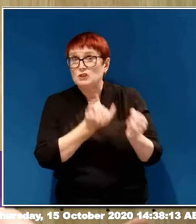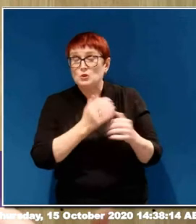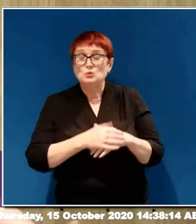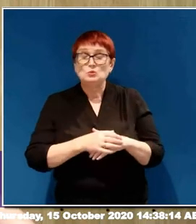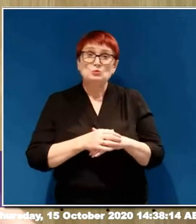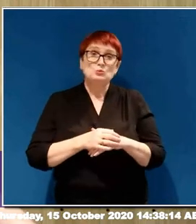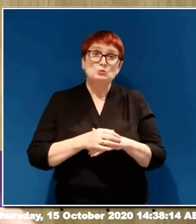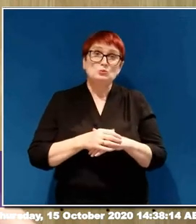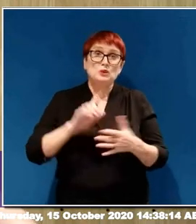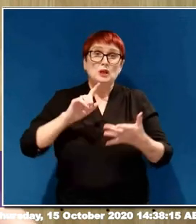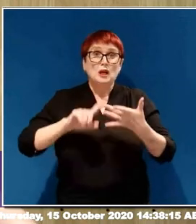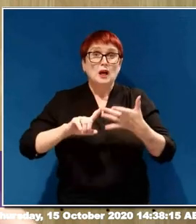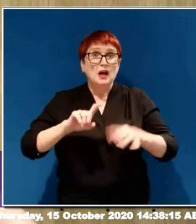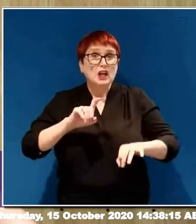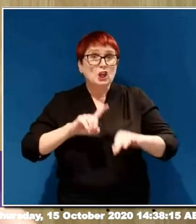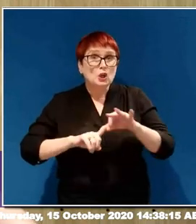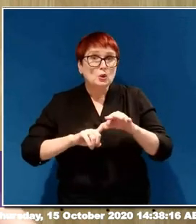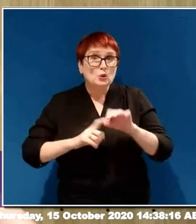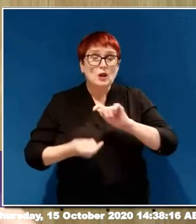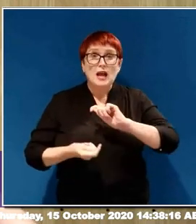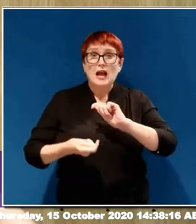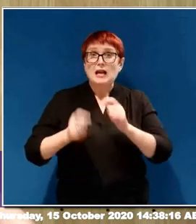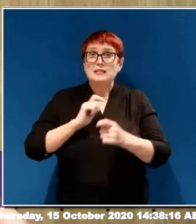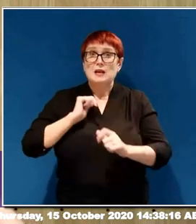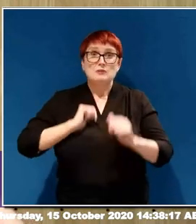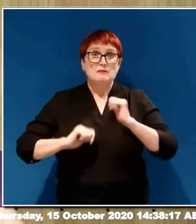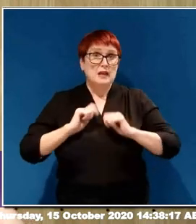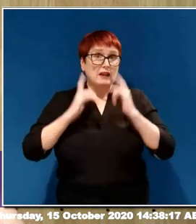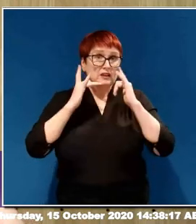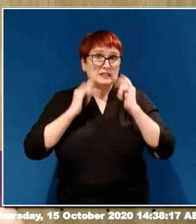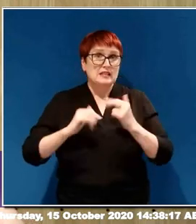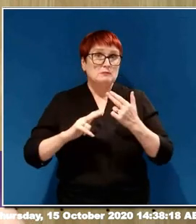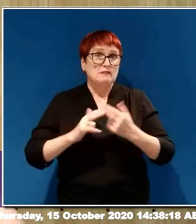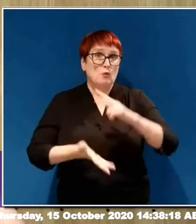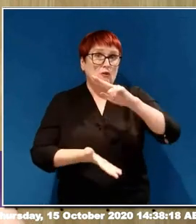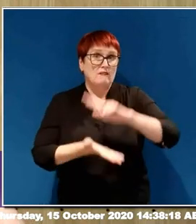for the verification process for the EAP.